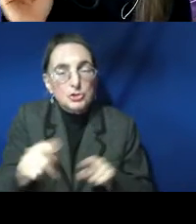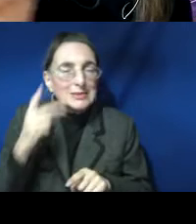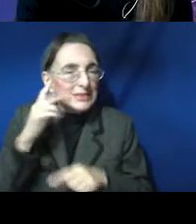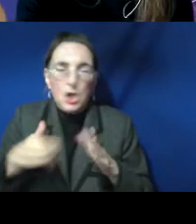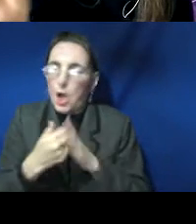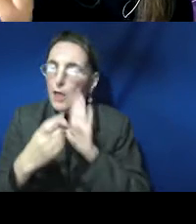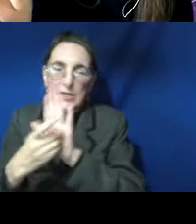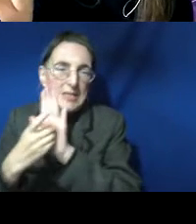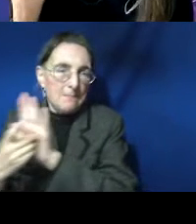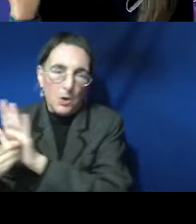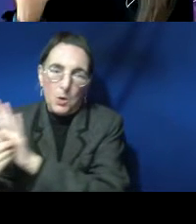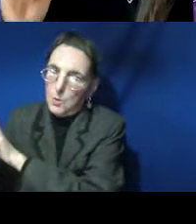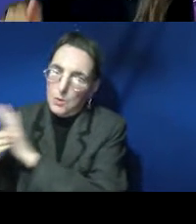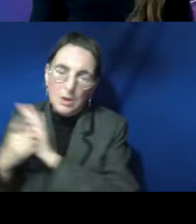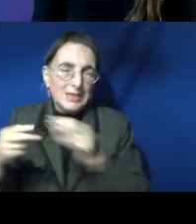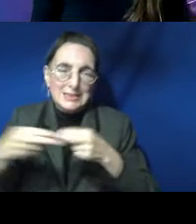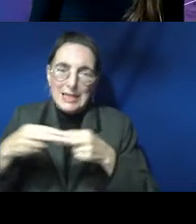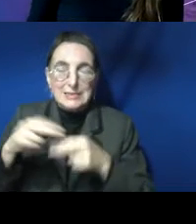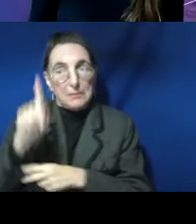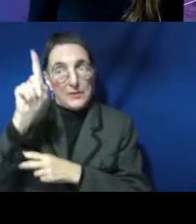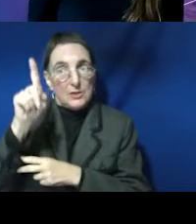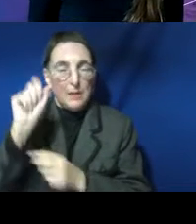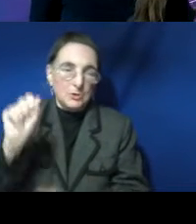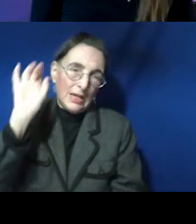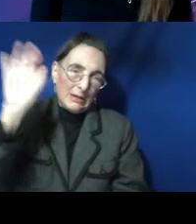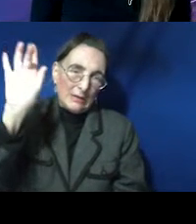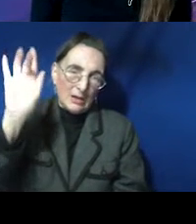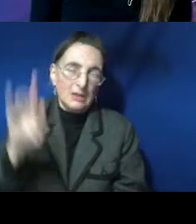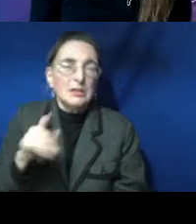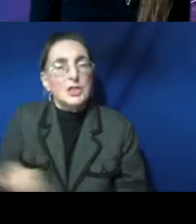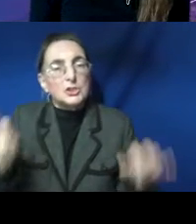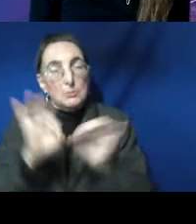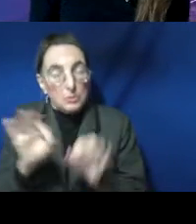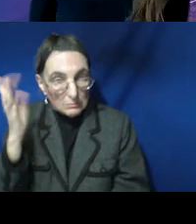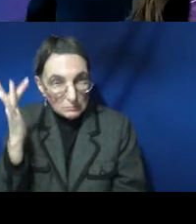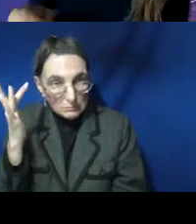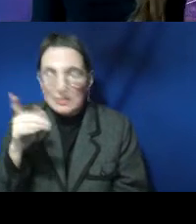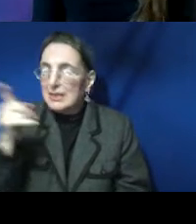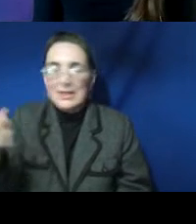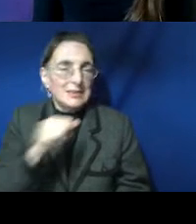So it's at the top, so you can click on it. This is important because this does not go to IT Help Central.